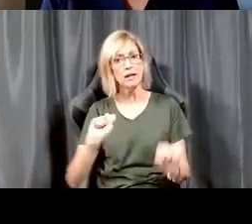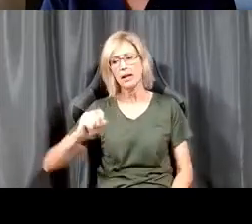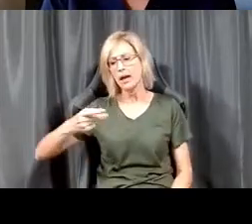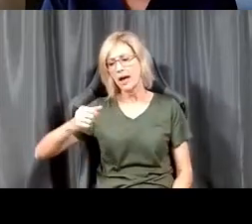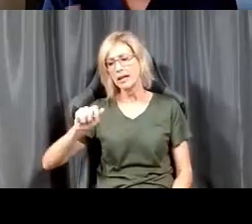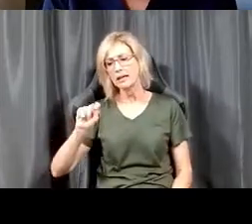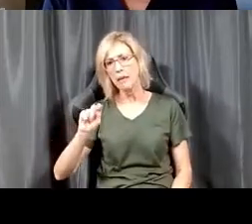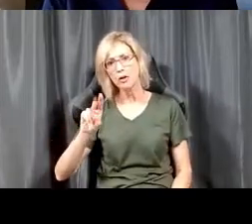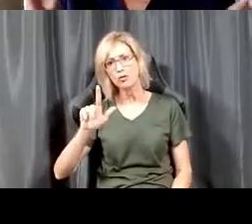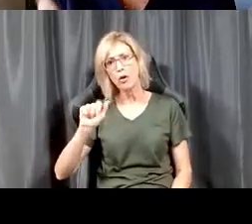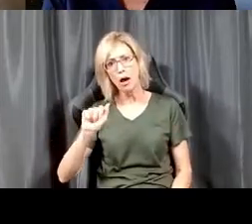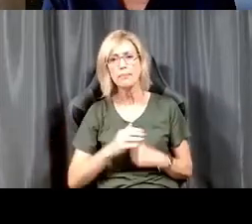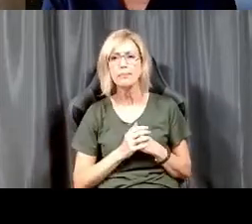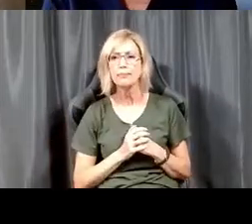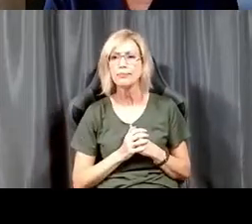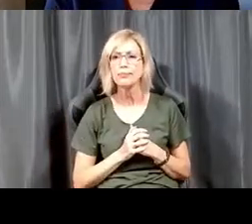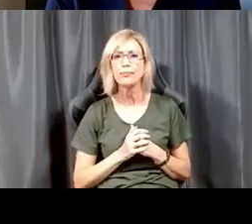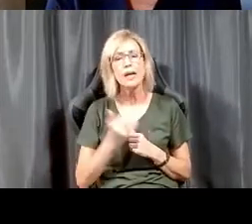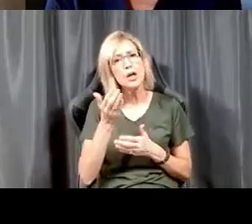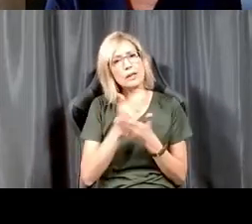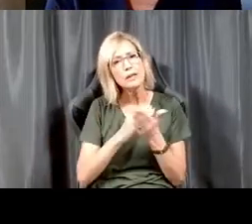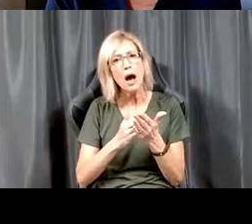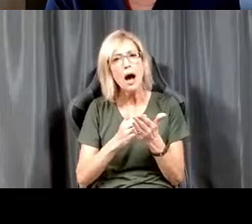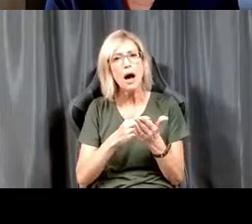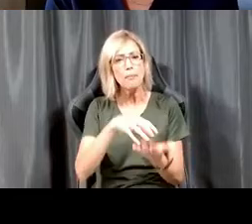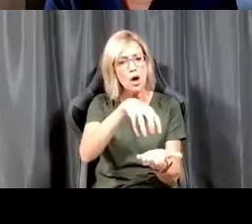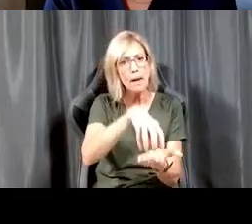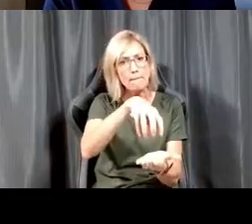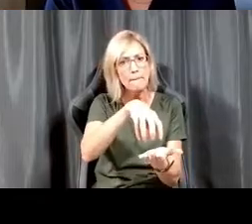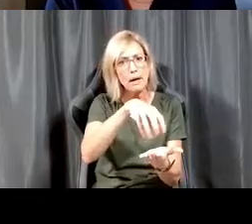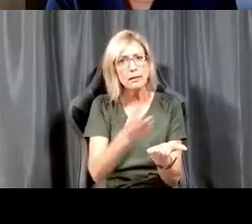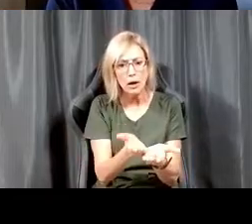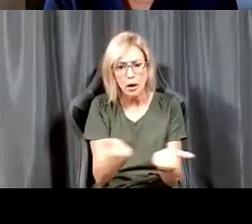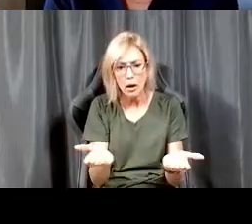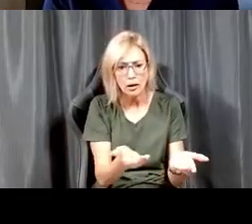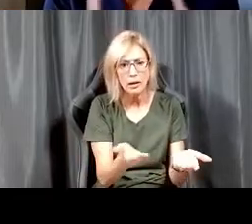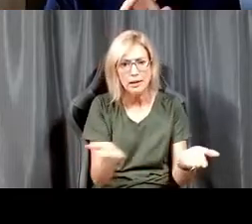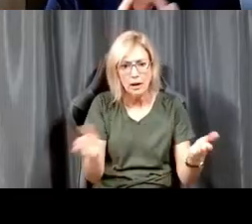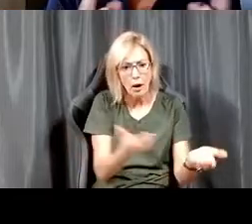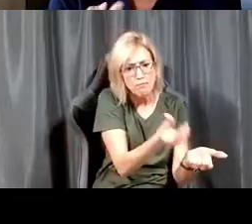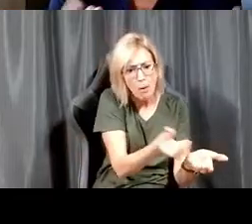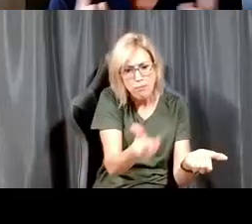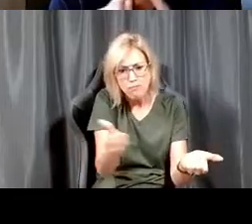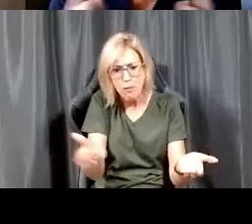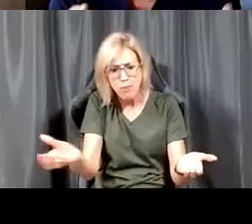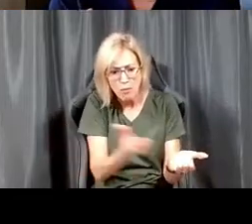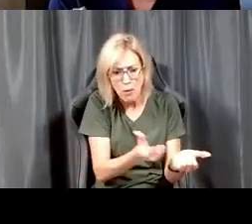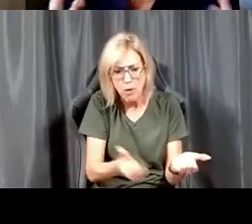There are cupcake holders some of them. That are silicone. That you can use those. As long as edges are nice and